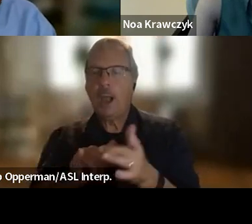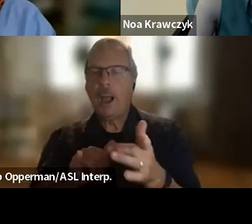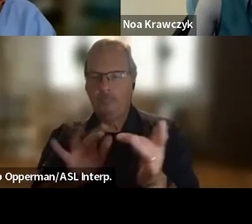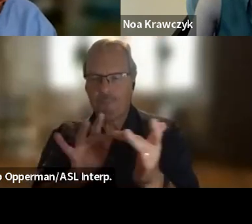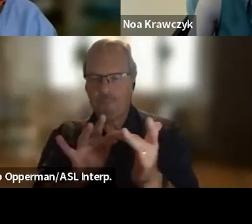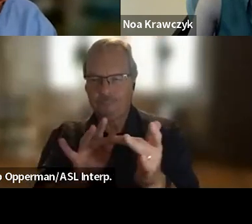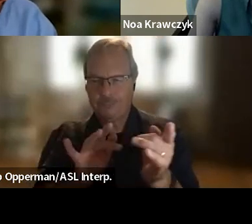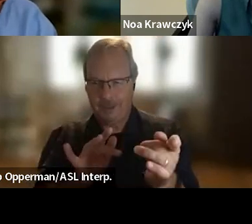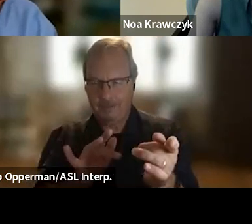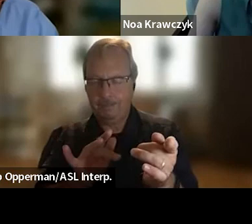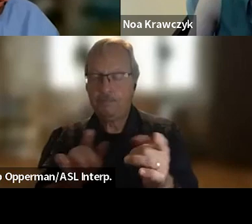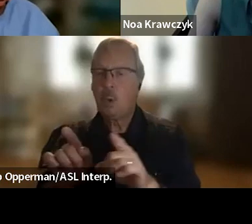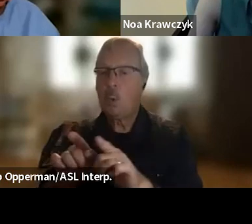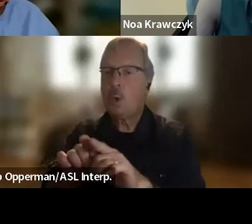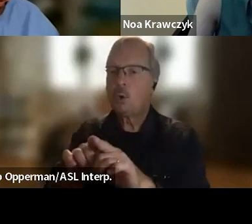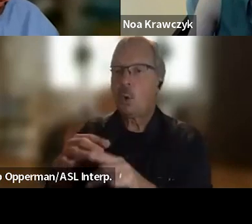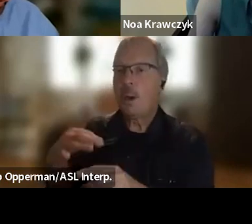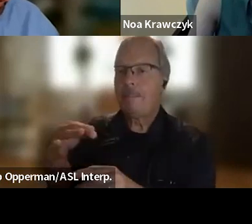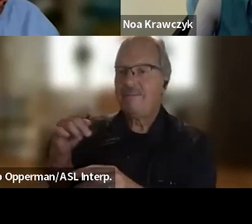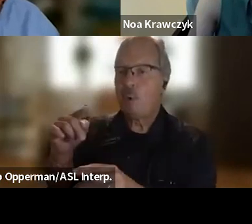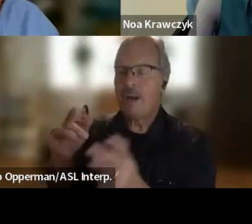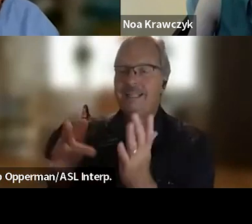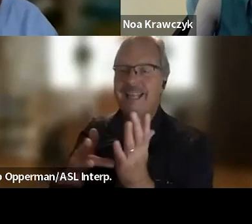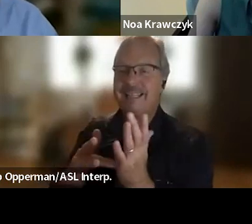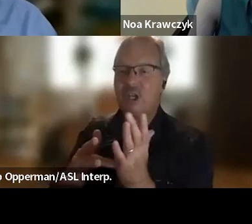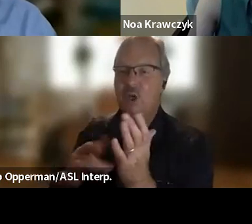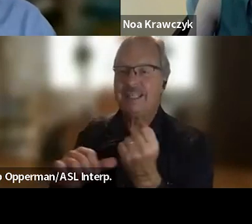We also applied for a technical assistance grant